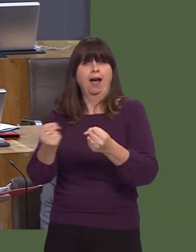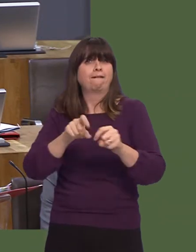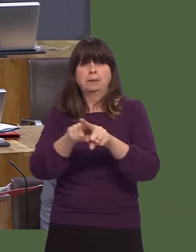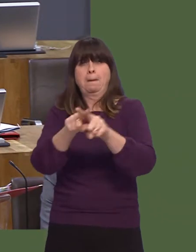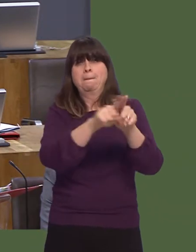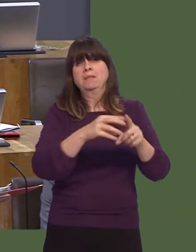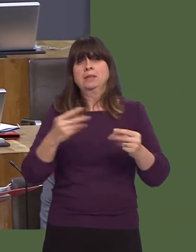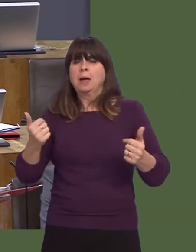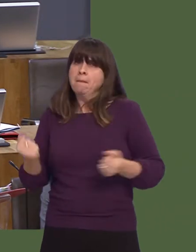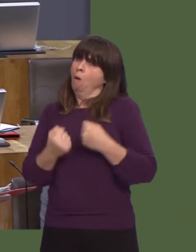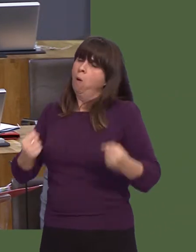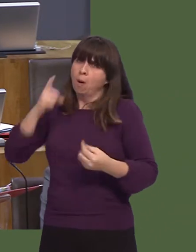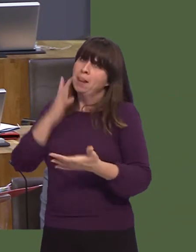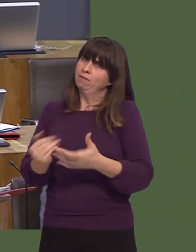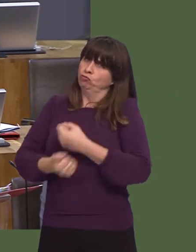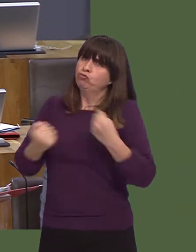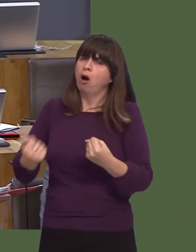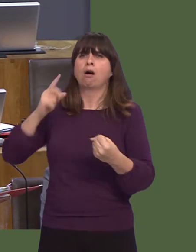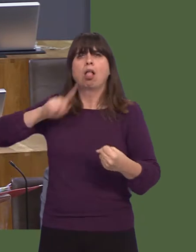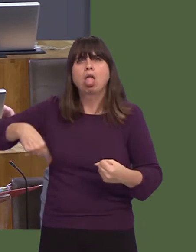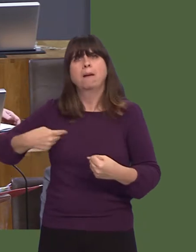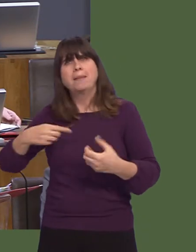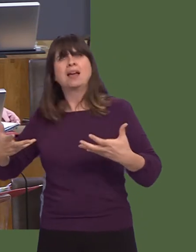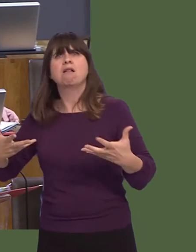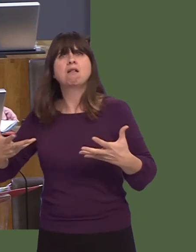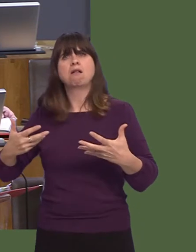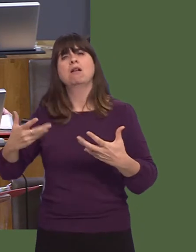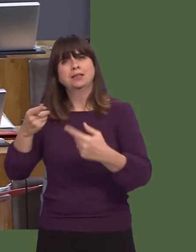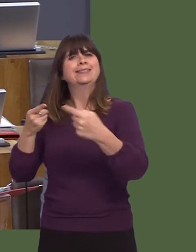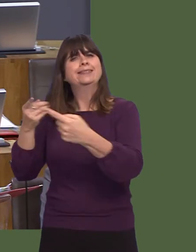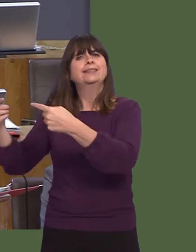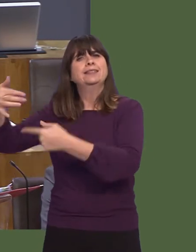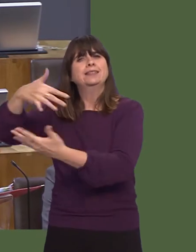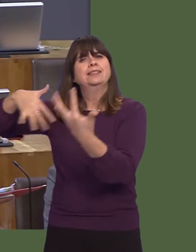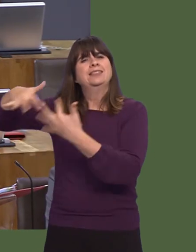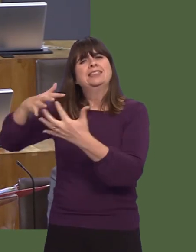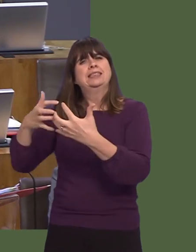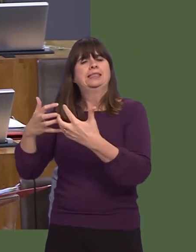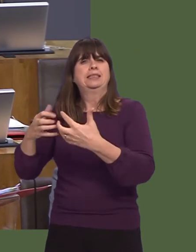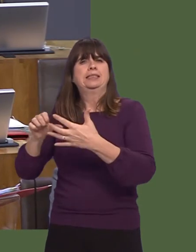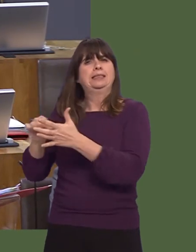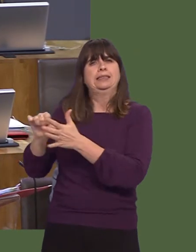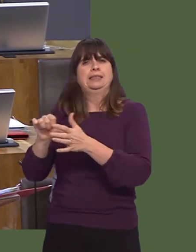passionate about what they believe in, then that will be the situation. At the heart of